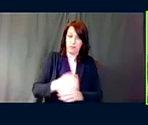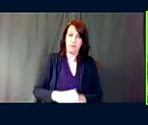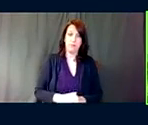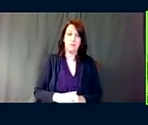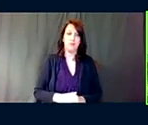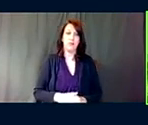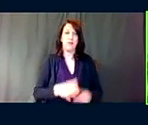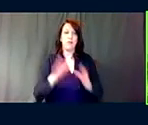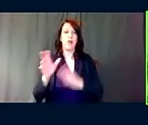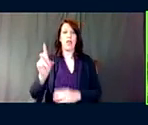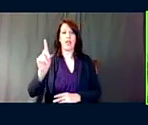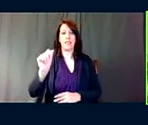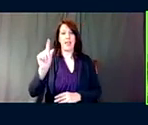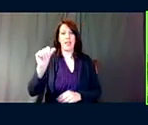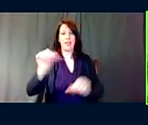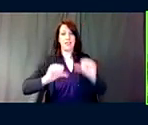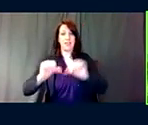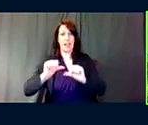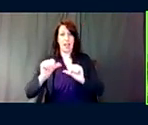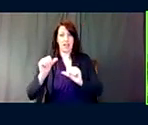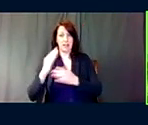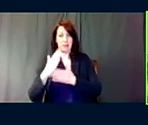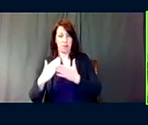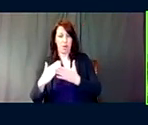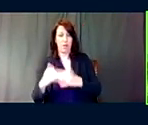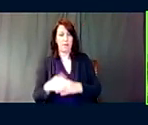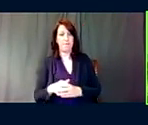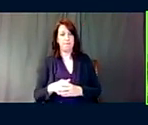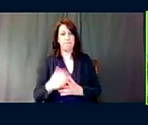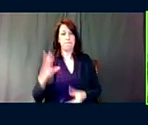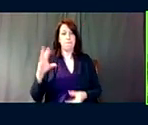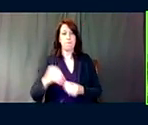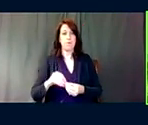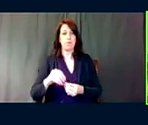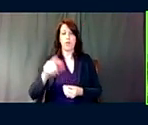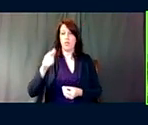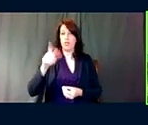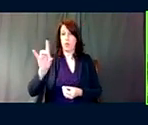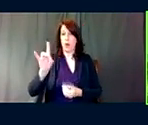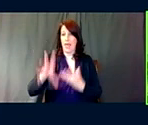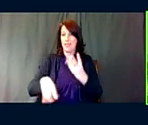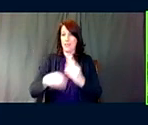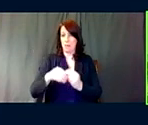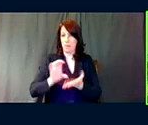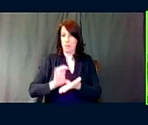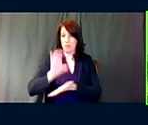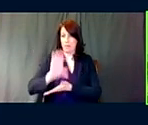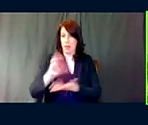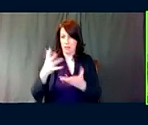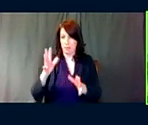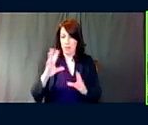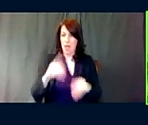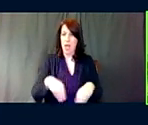AND THEN ON THE DATA SCIENCE END OF THE SPECTRUM, HAVE FUNDED 28